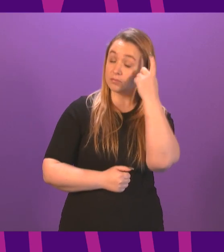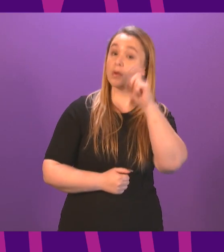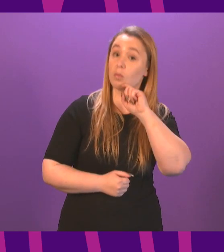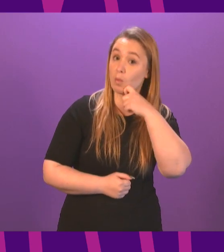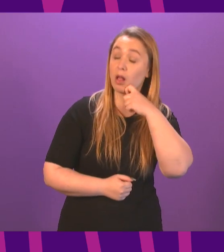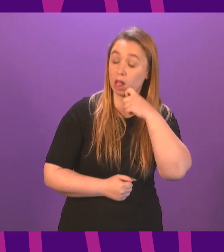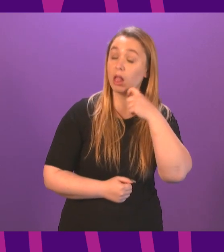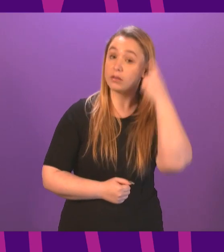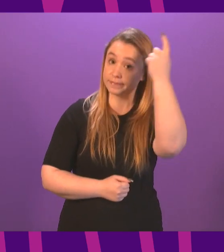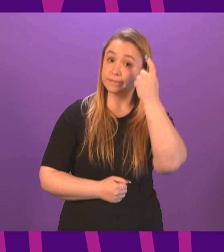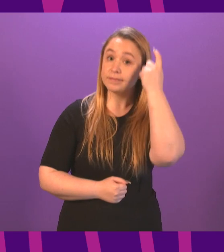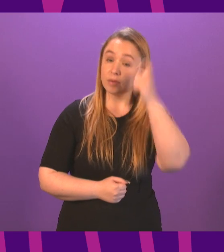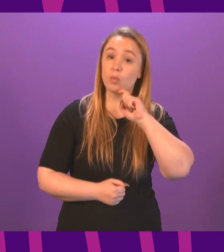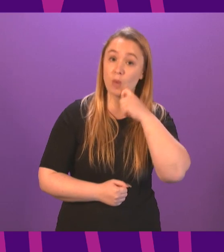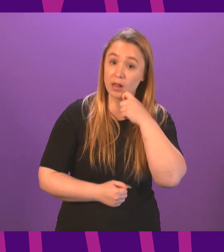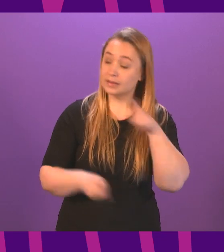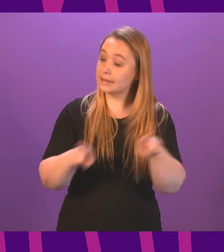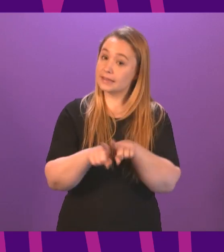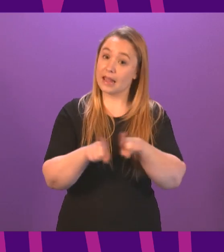consider all reasonable suggestions.